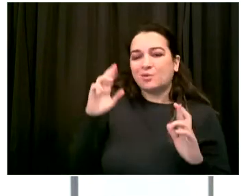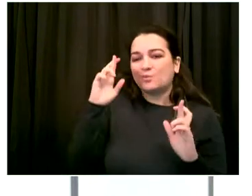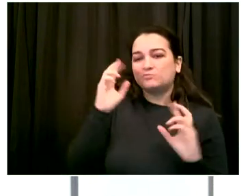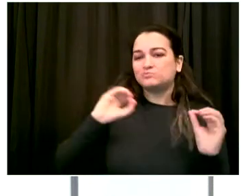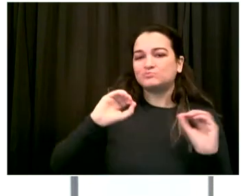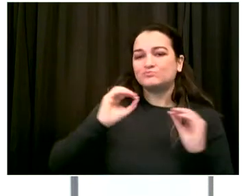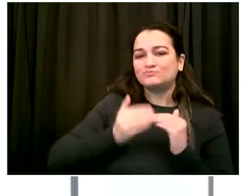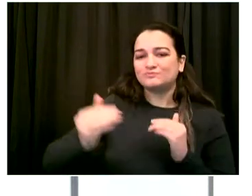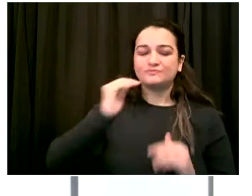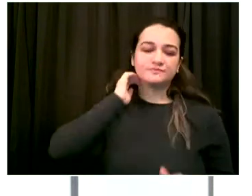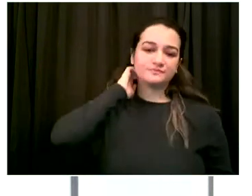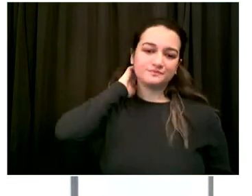OF SCARCITY